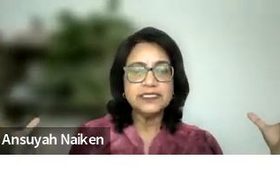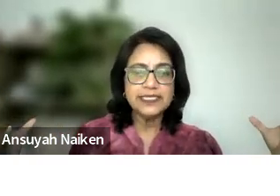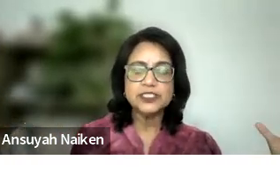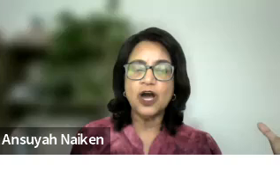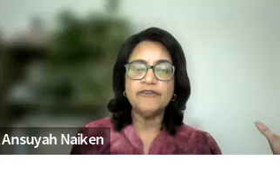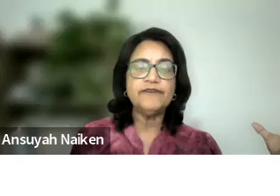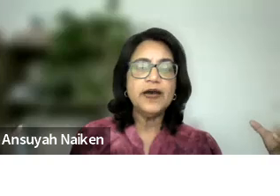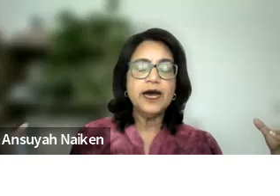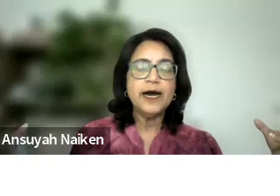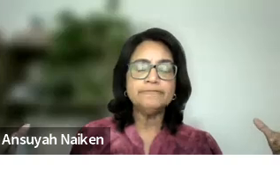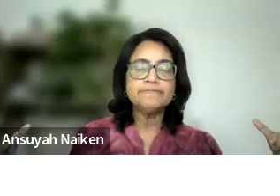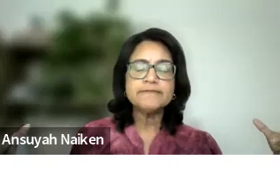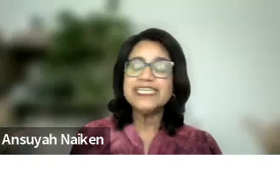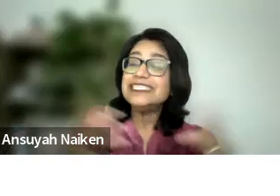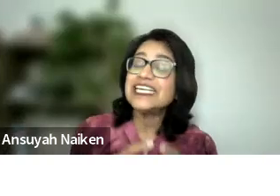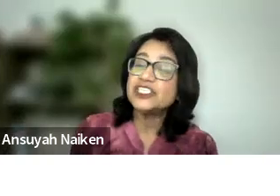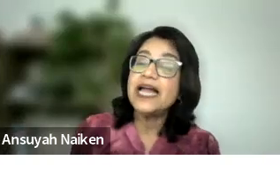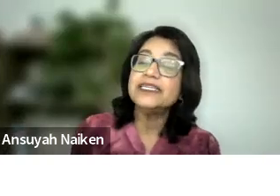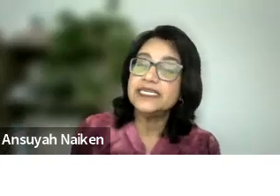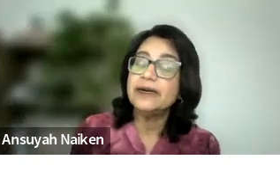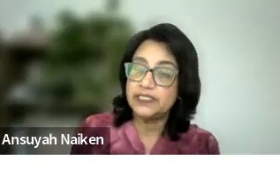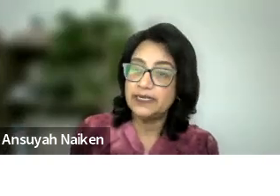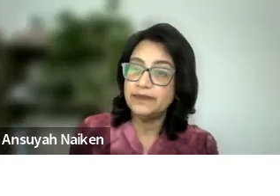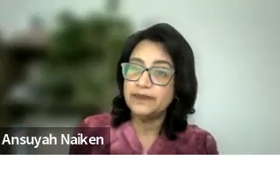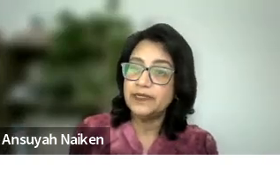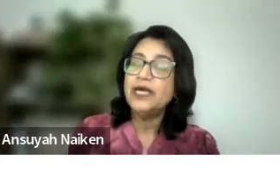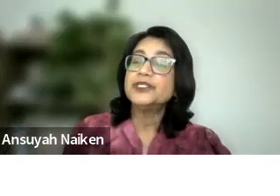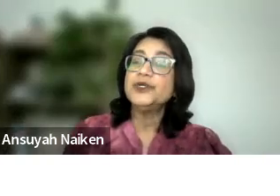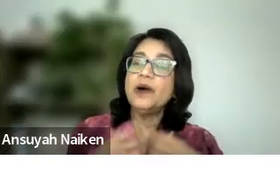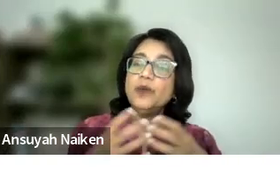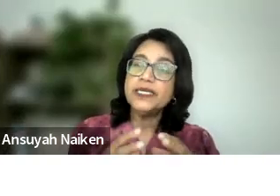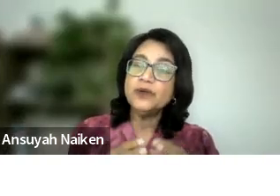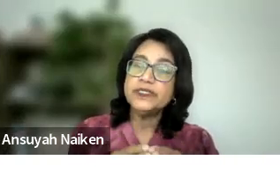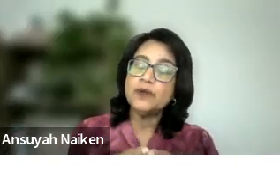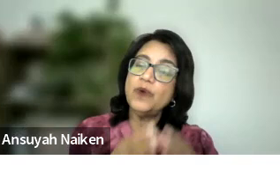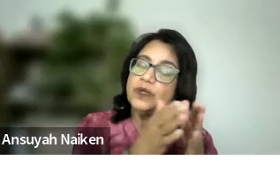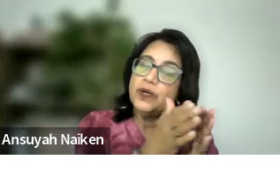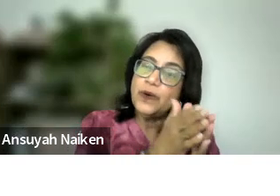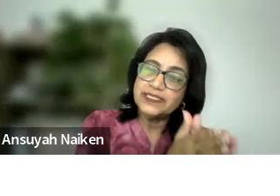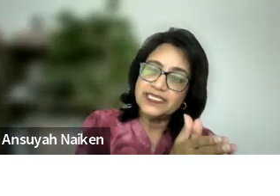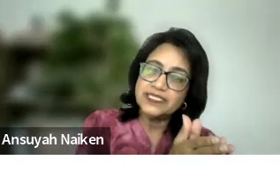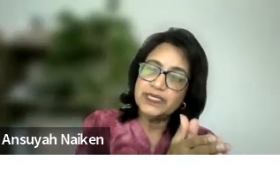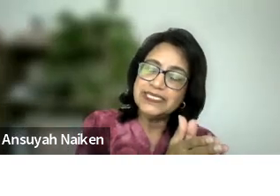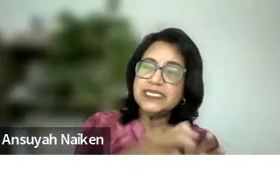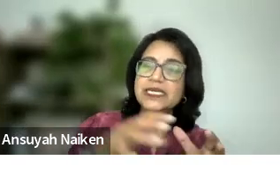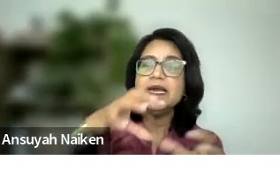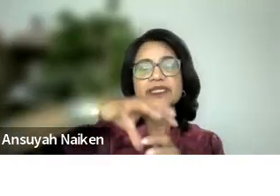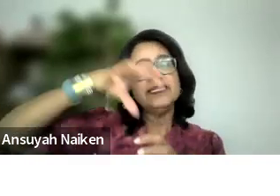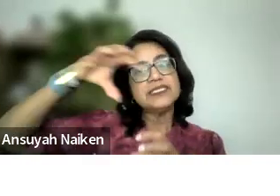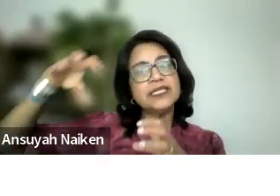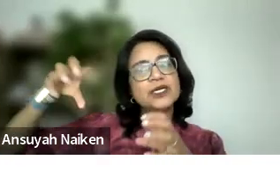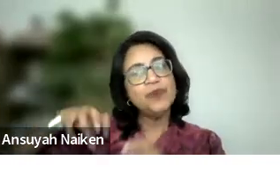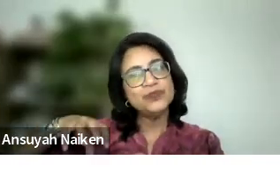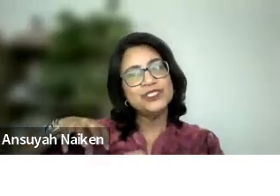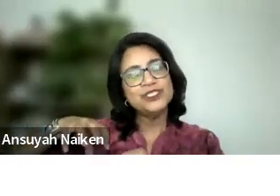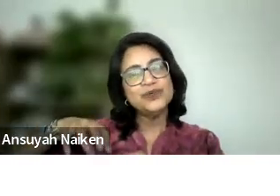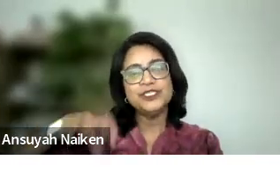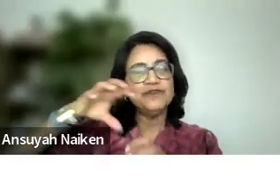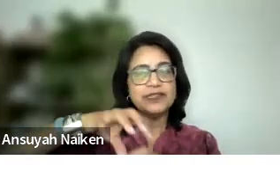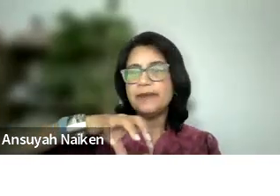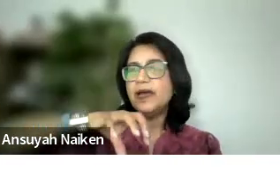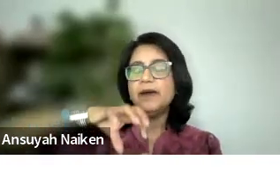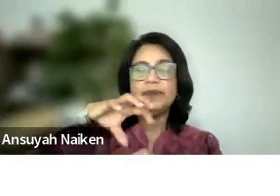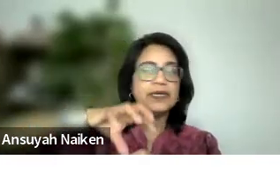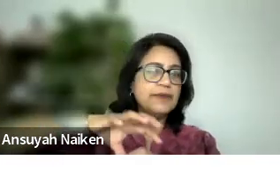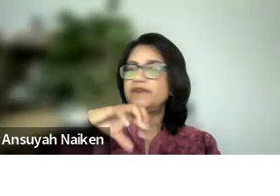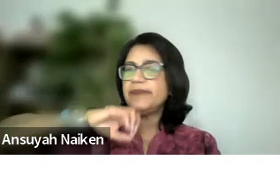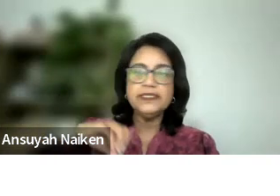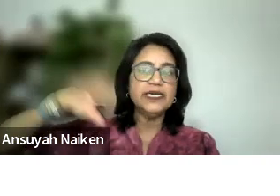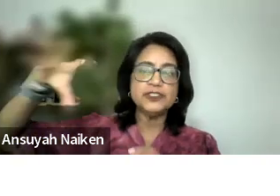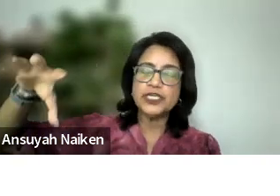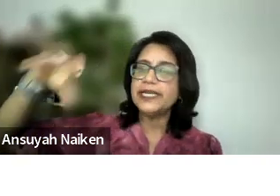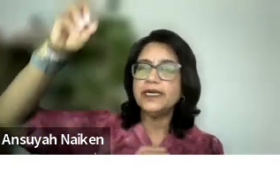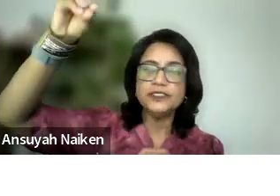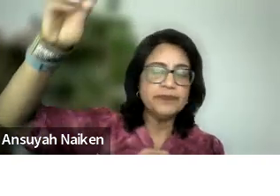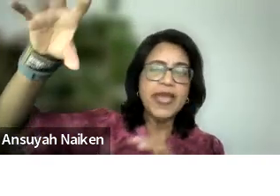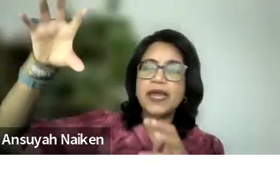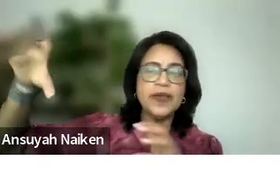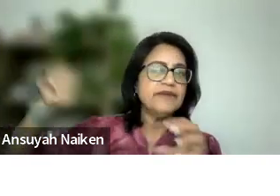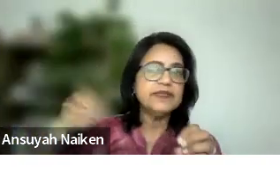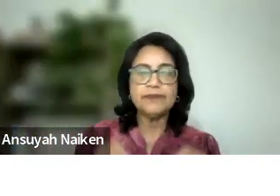And then conduct more research on the unique struggles of disabled Asian Americans as a product of both disability and Asian American identities.